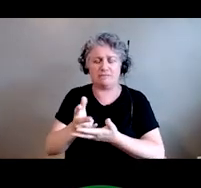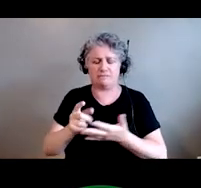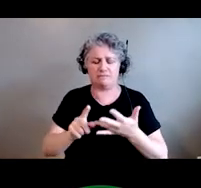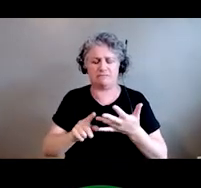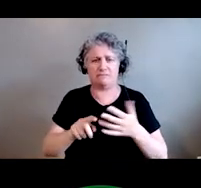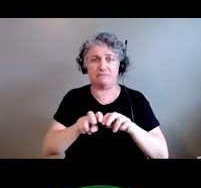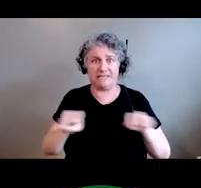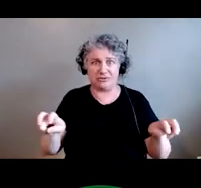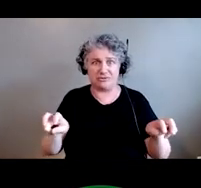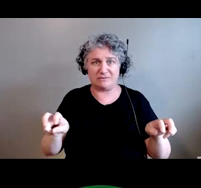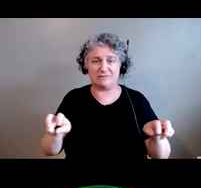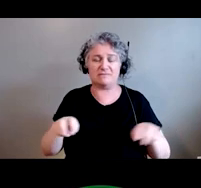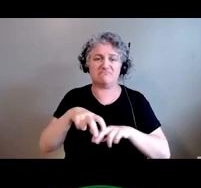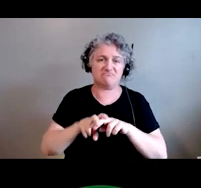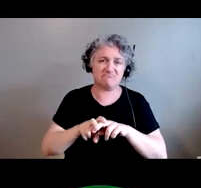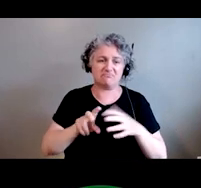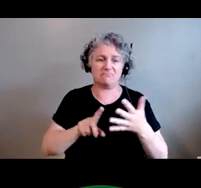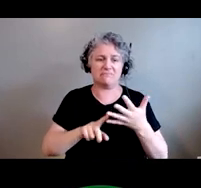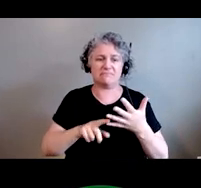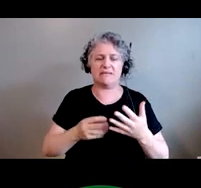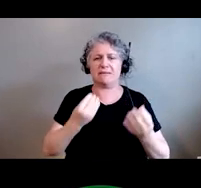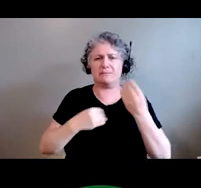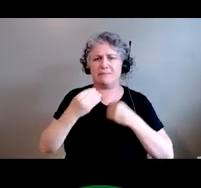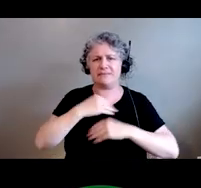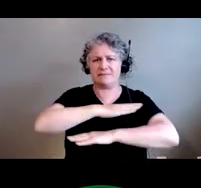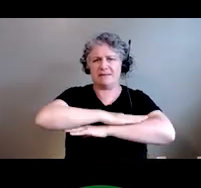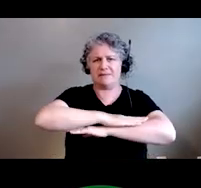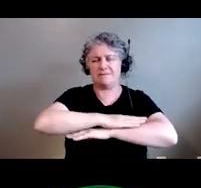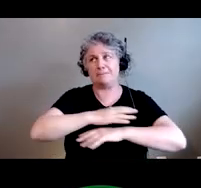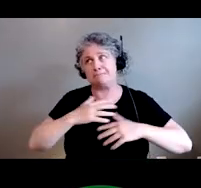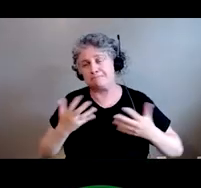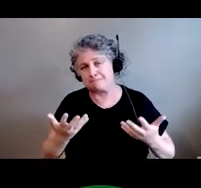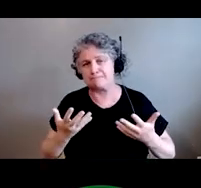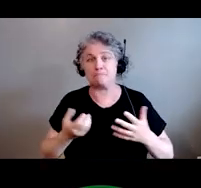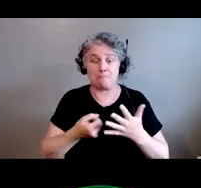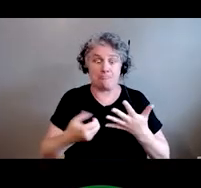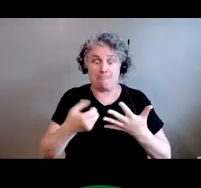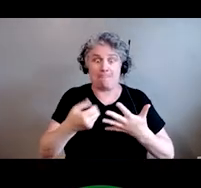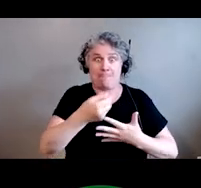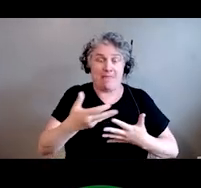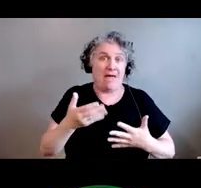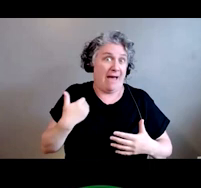parking lots that we assessed at sites of 94, 77% met fewer than one quarter of the